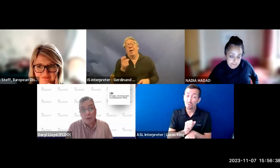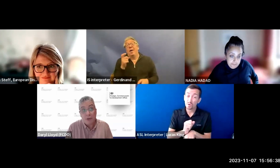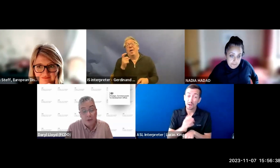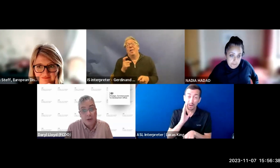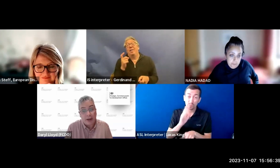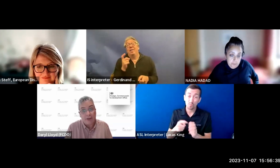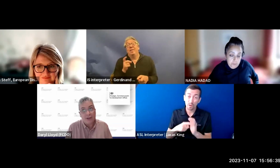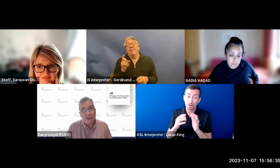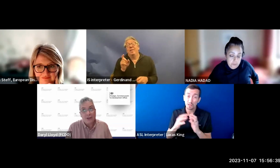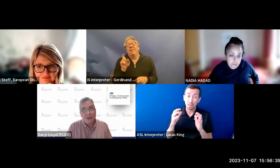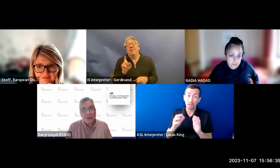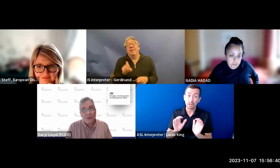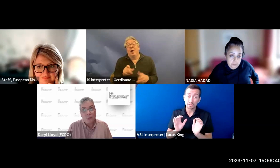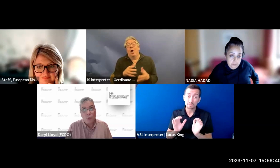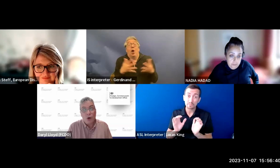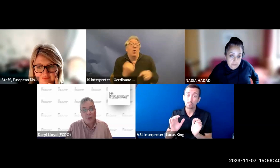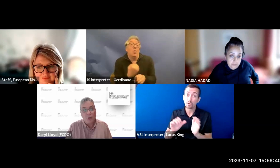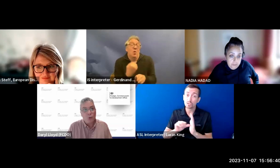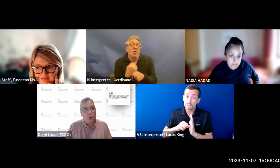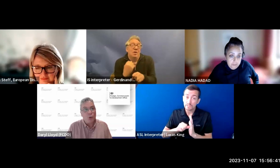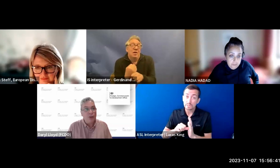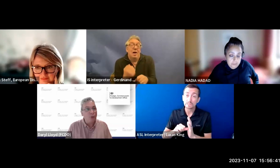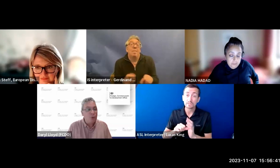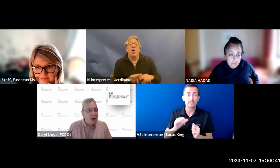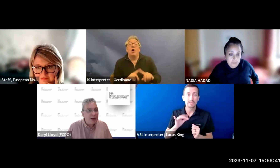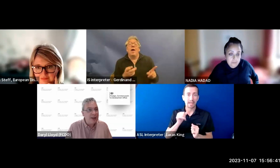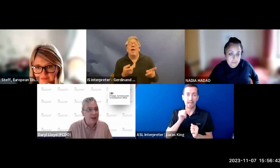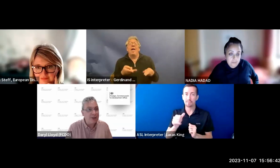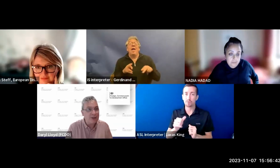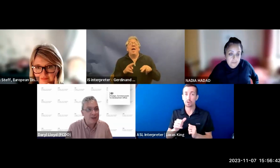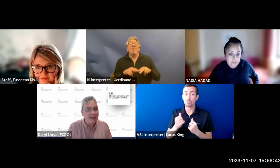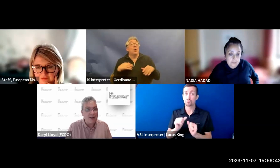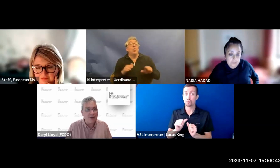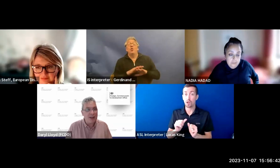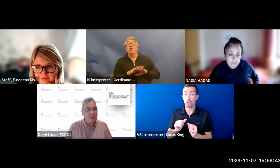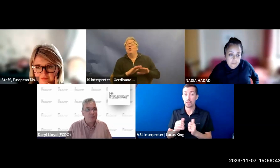But if we don't do that, we are not really going to achieve